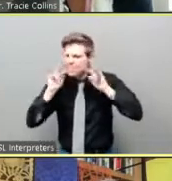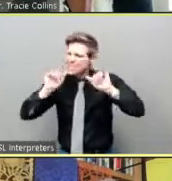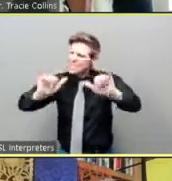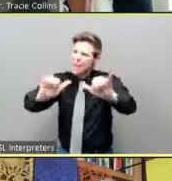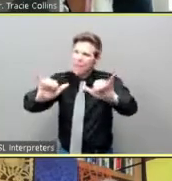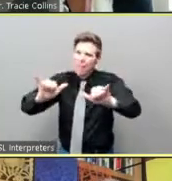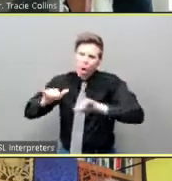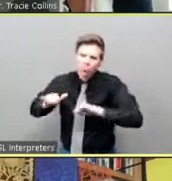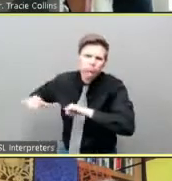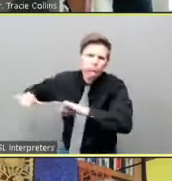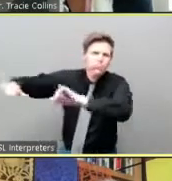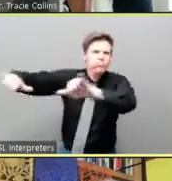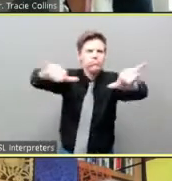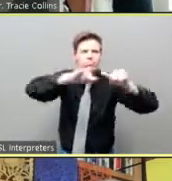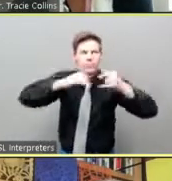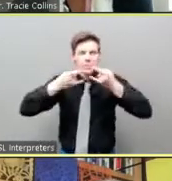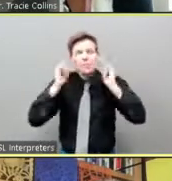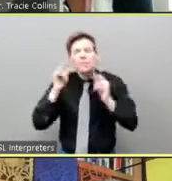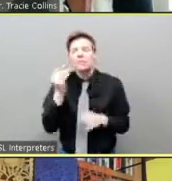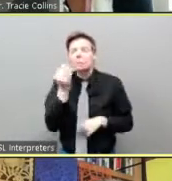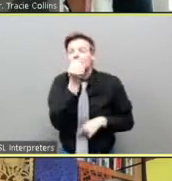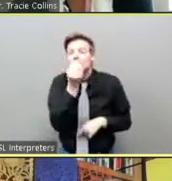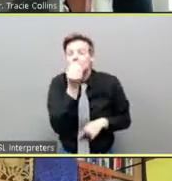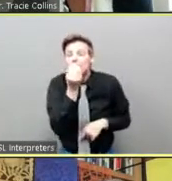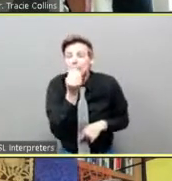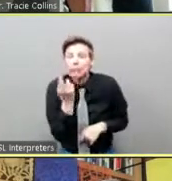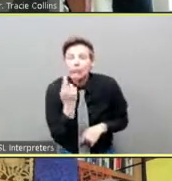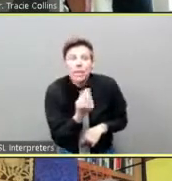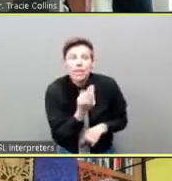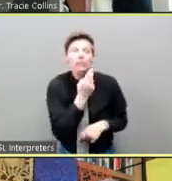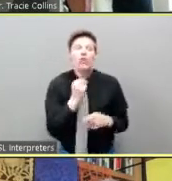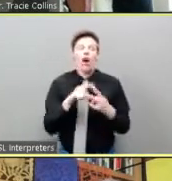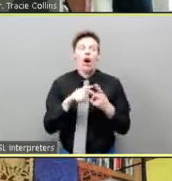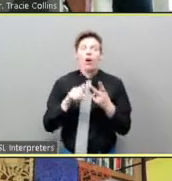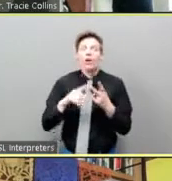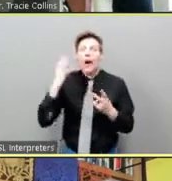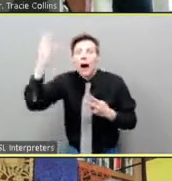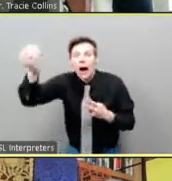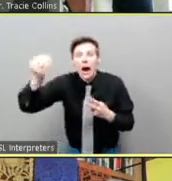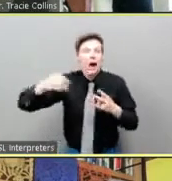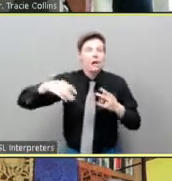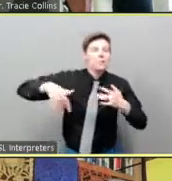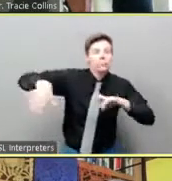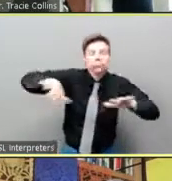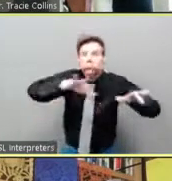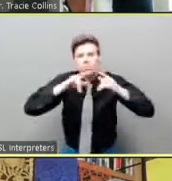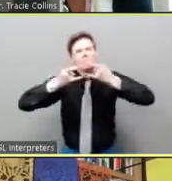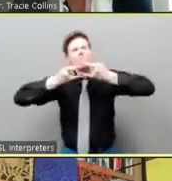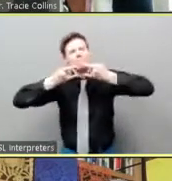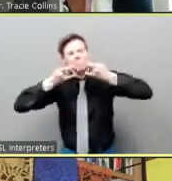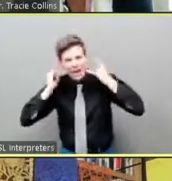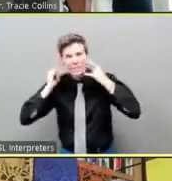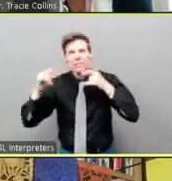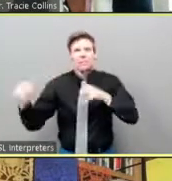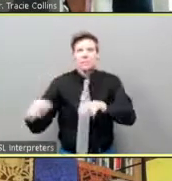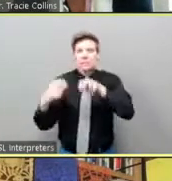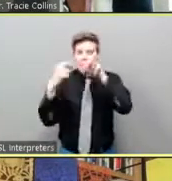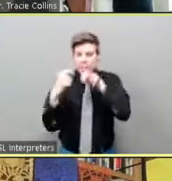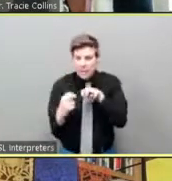I would really encourage everybody watching and listening today to keep that mask on, particularly when the servers come up and you're conversing